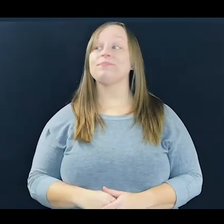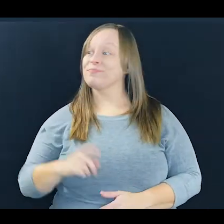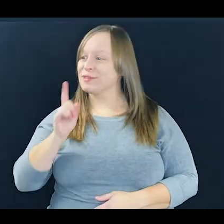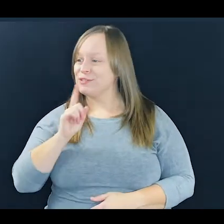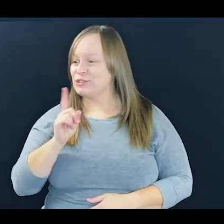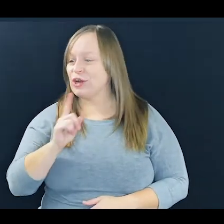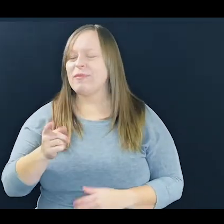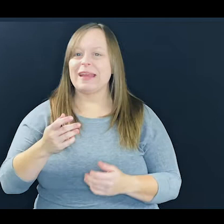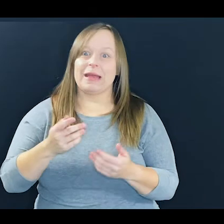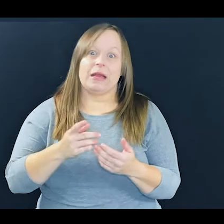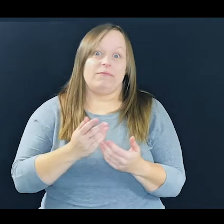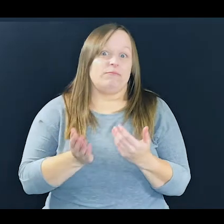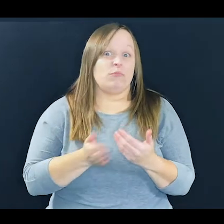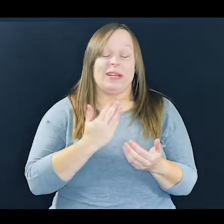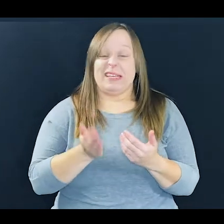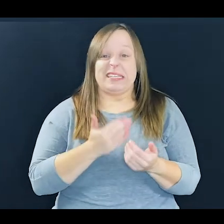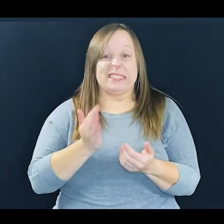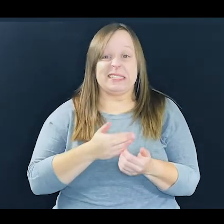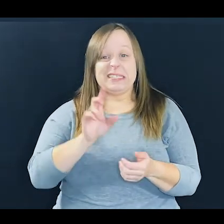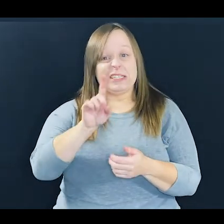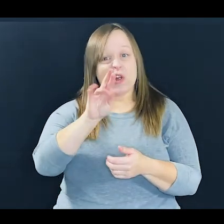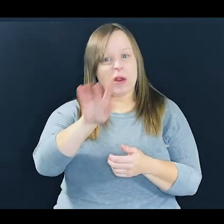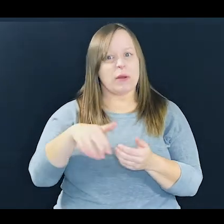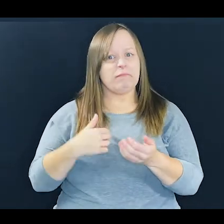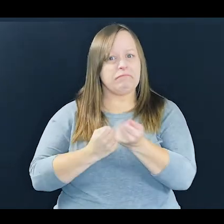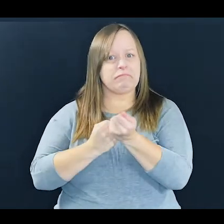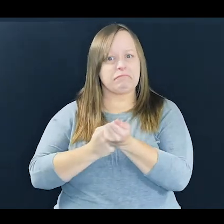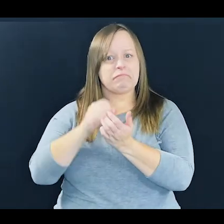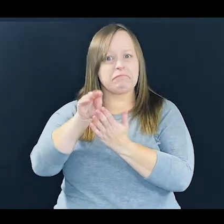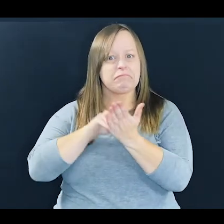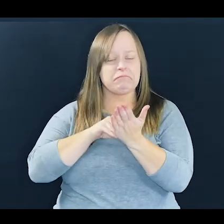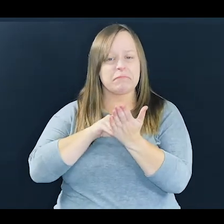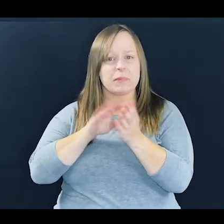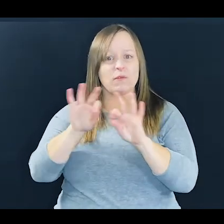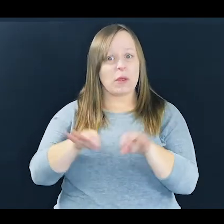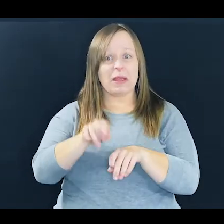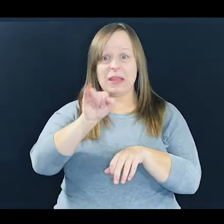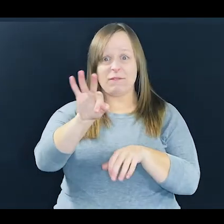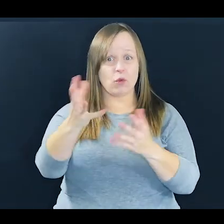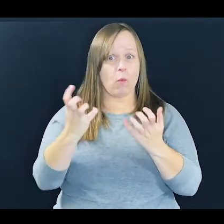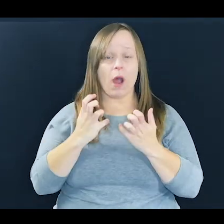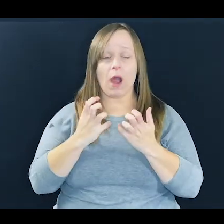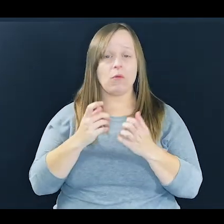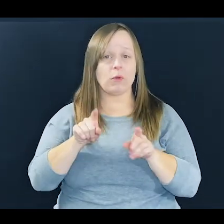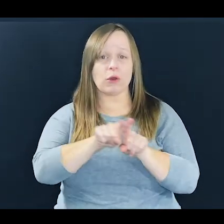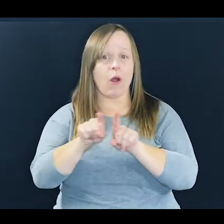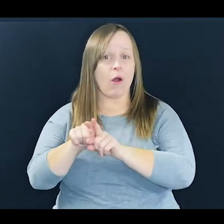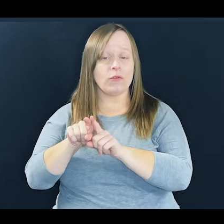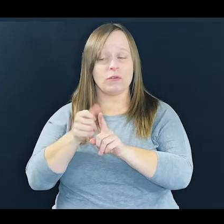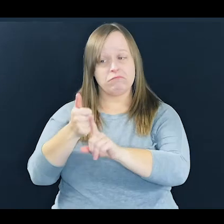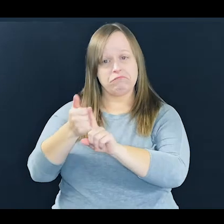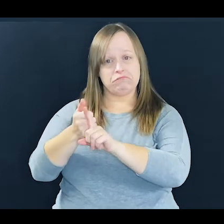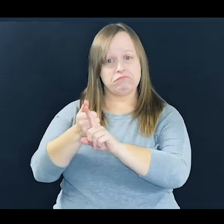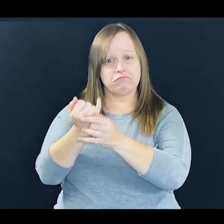Sure, so it's actually super easy. DRNY can assist you in filling out the form if you need it. You can also fill it out by yourself.